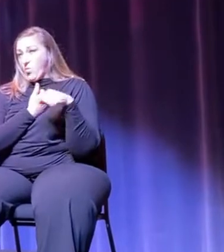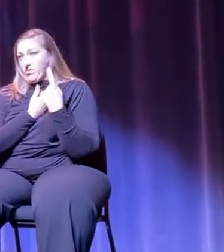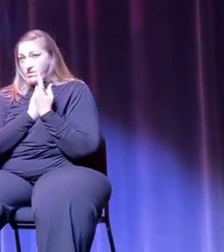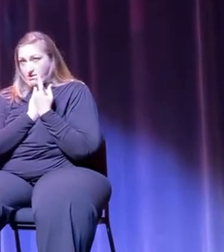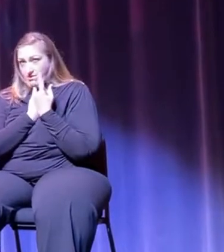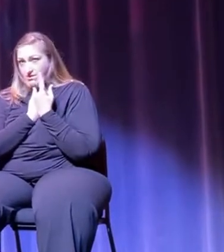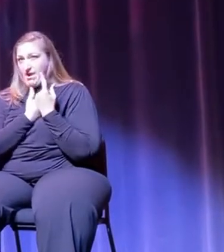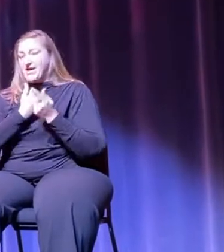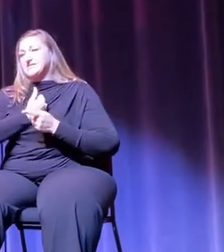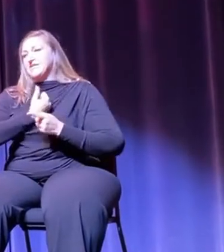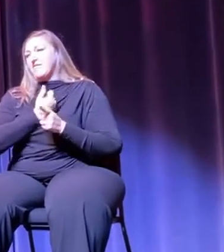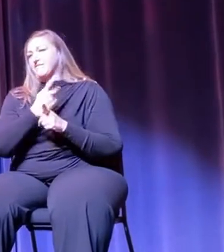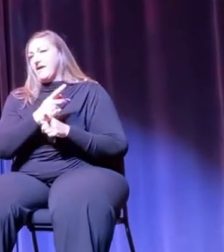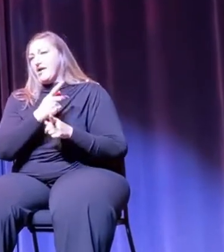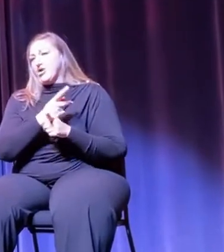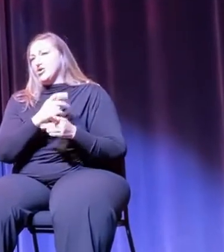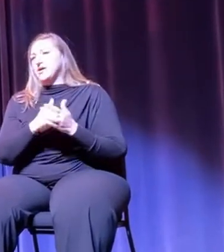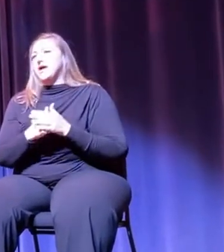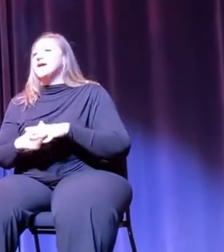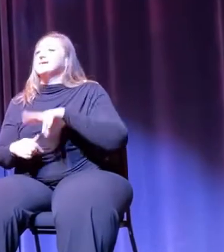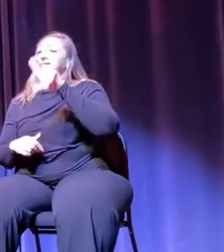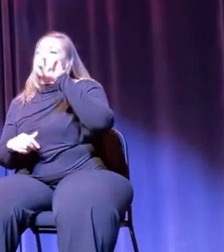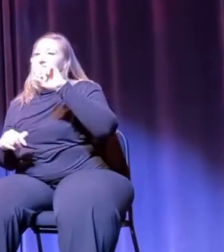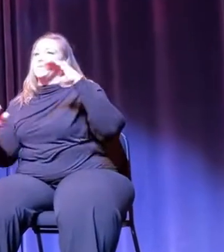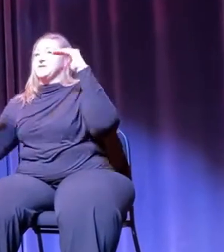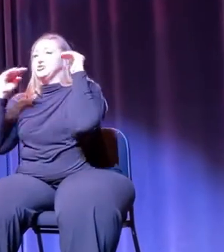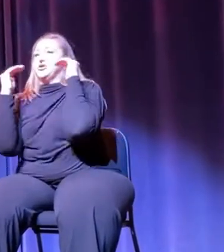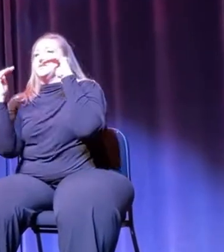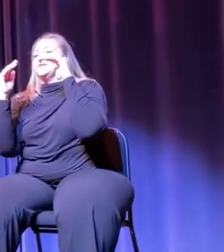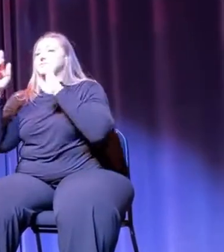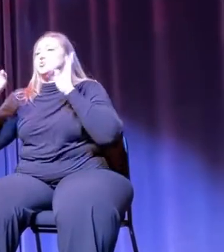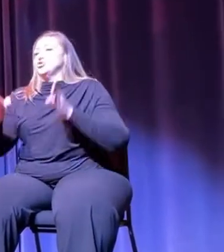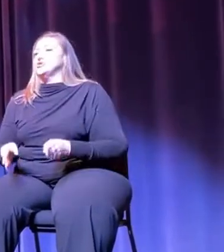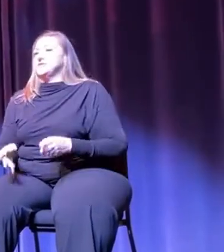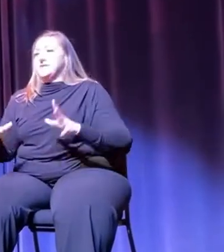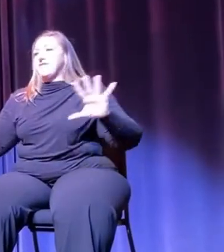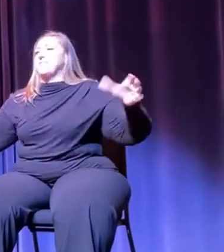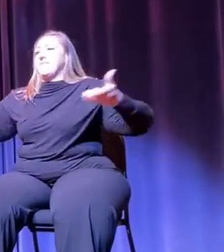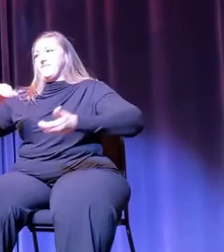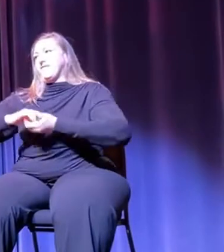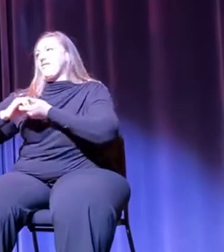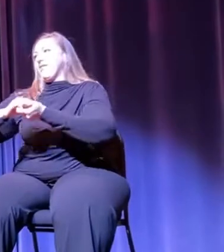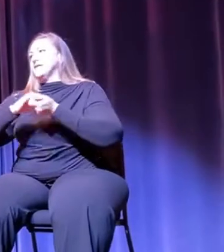as self care. As a disability justice person, I believe in collective care